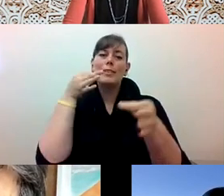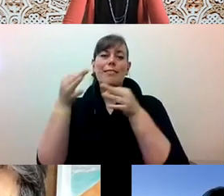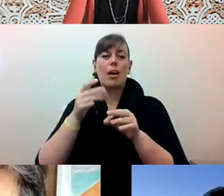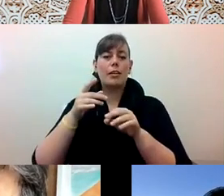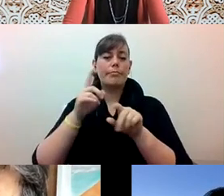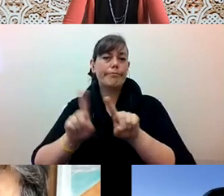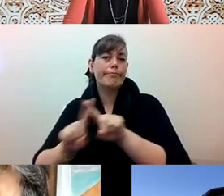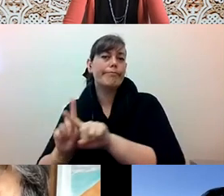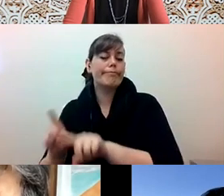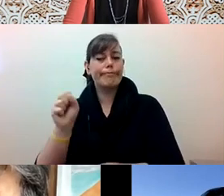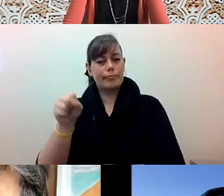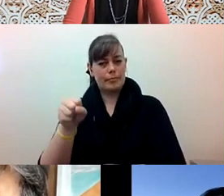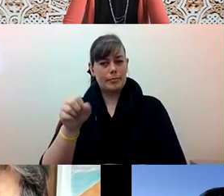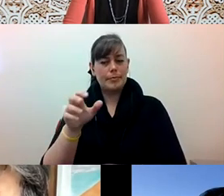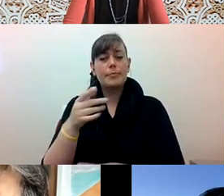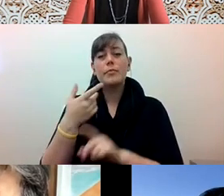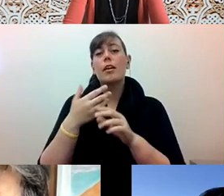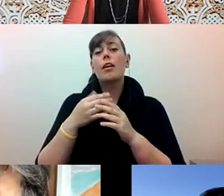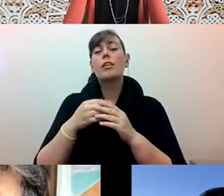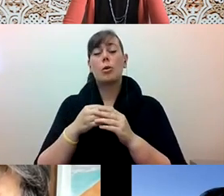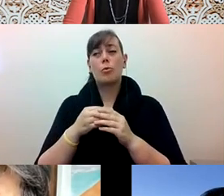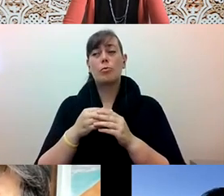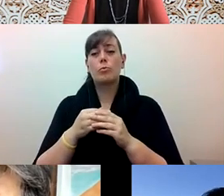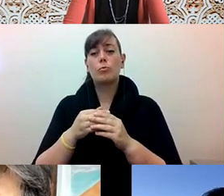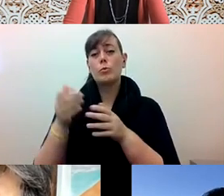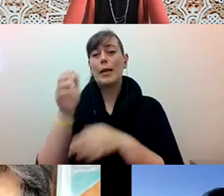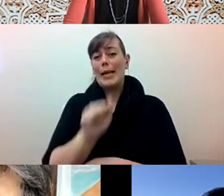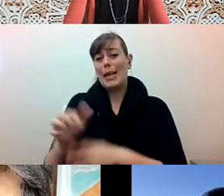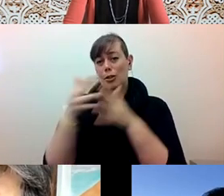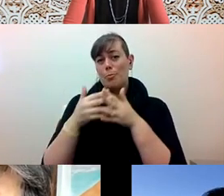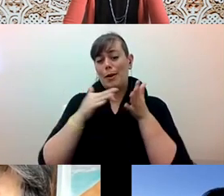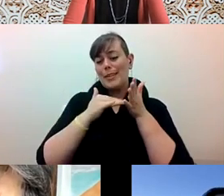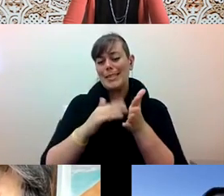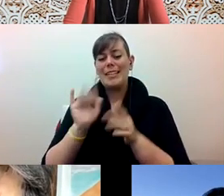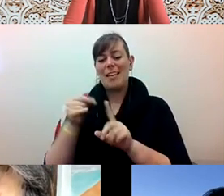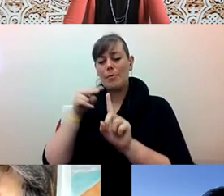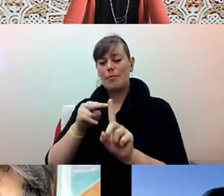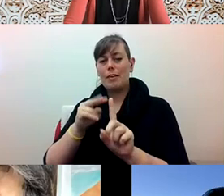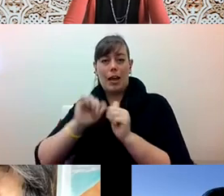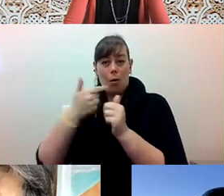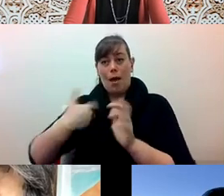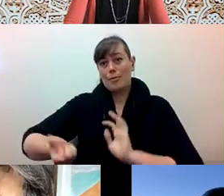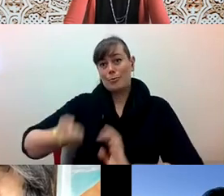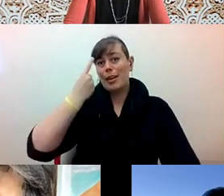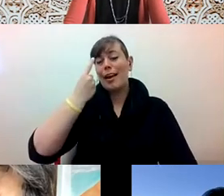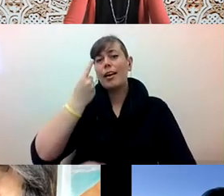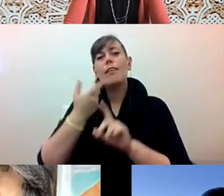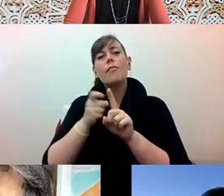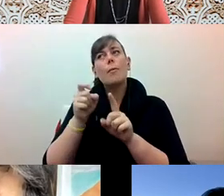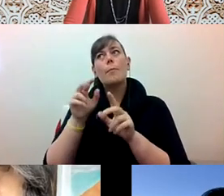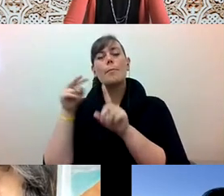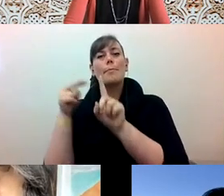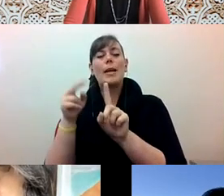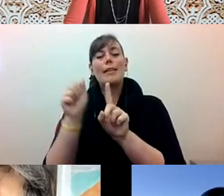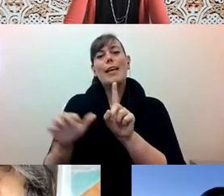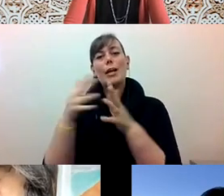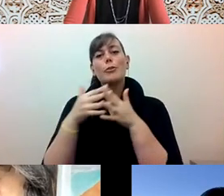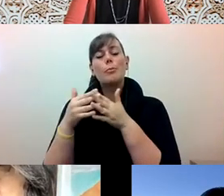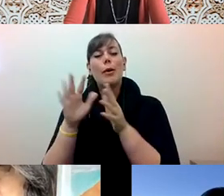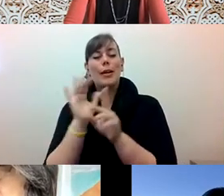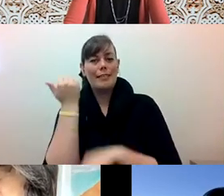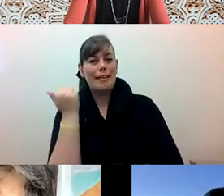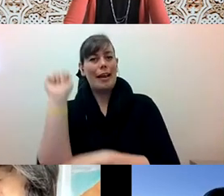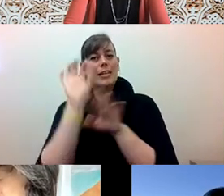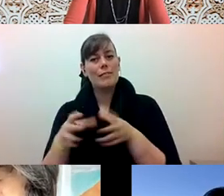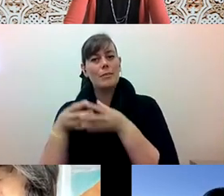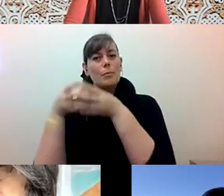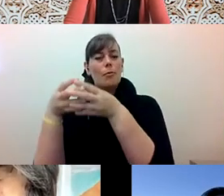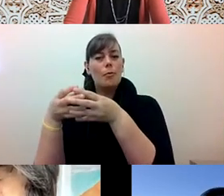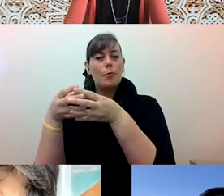Diane Fujino: but from the perspective of Asian American studies, as I understand Asian American Studies, and from the perspective of the Asian American activist movement and from the perspective of something like our book,